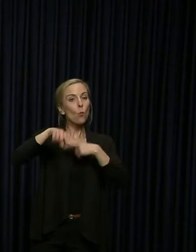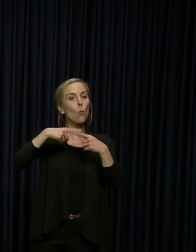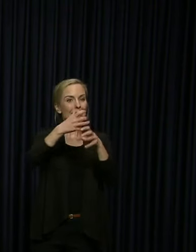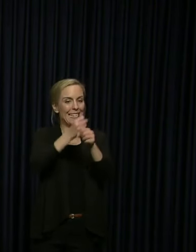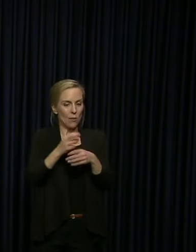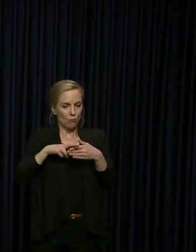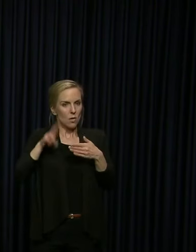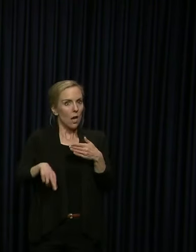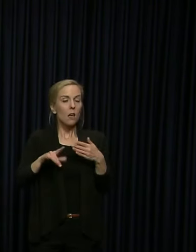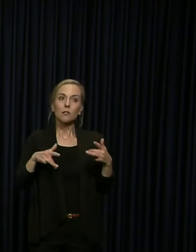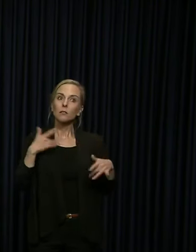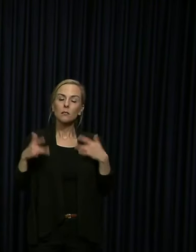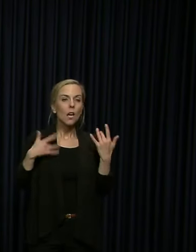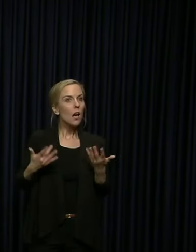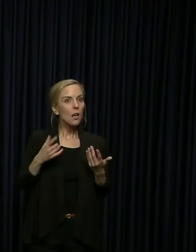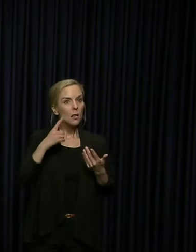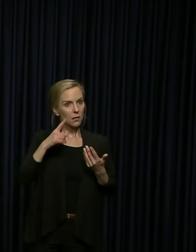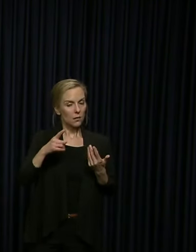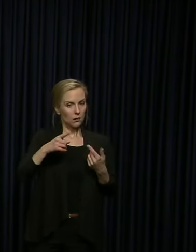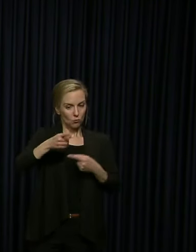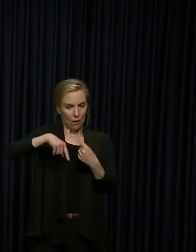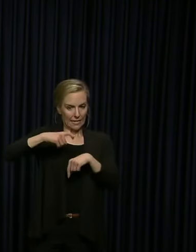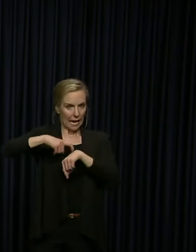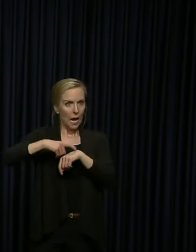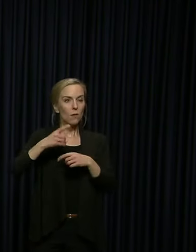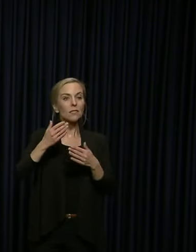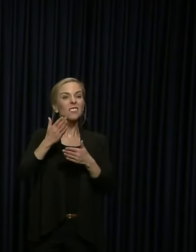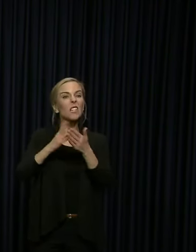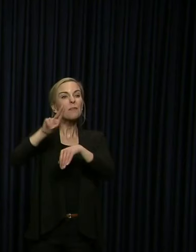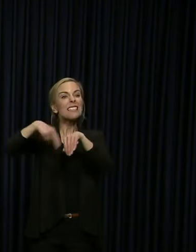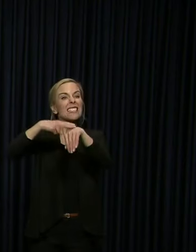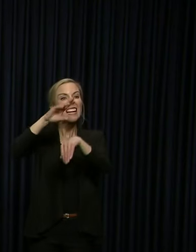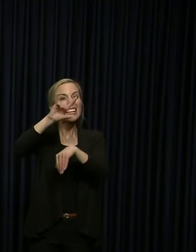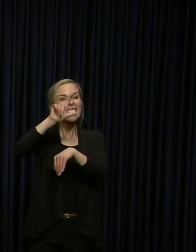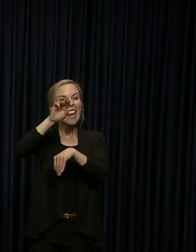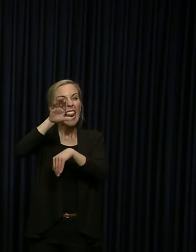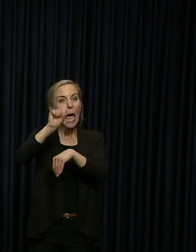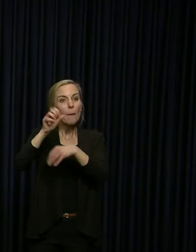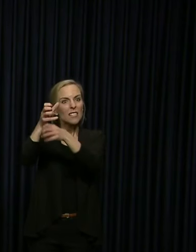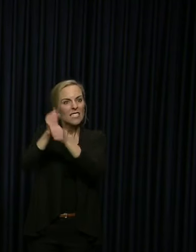INTO IT TODAY BECAUSE OF IT BEING A SUNDAY AND WHAT LABS ARE REPORTING.